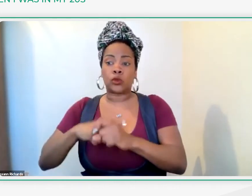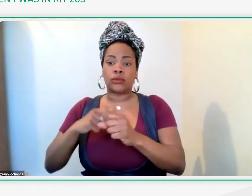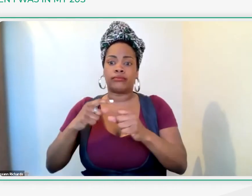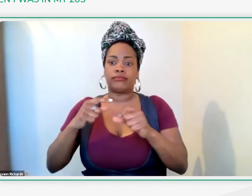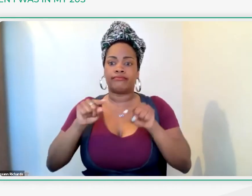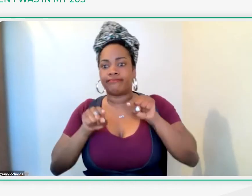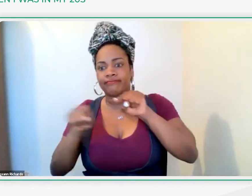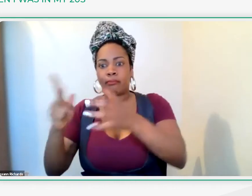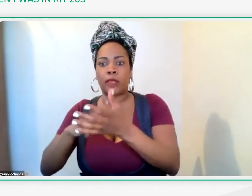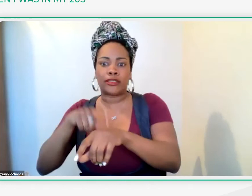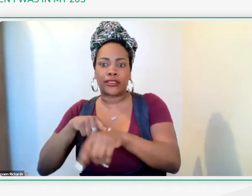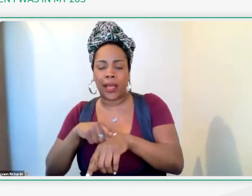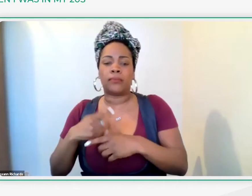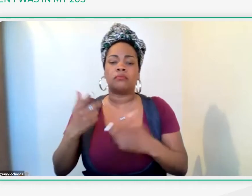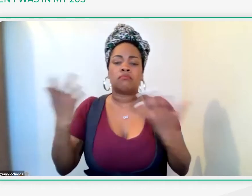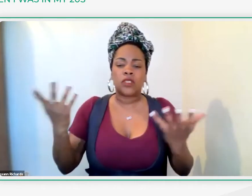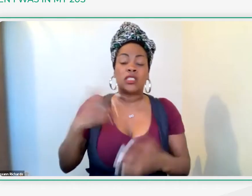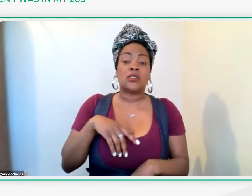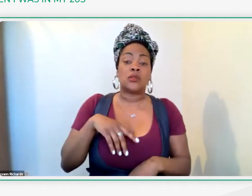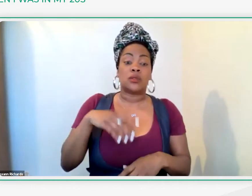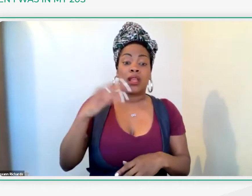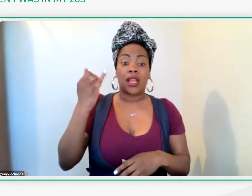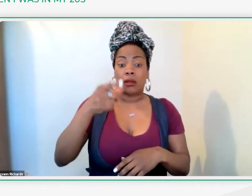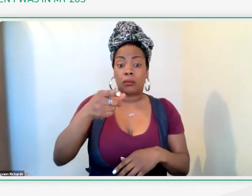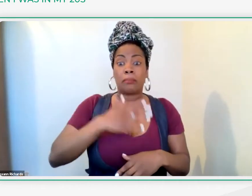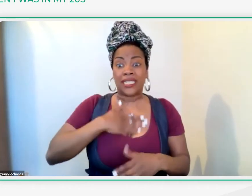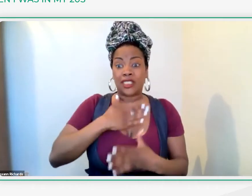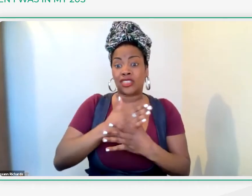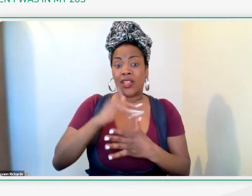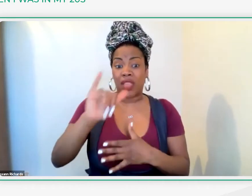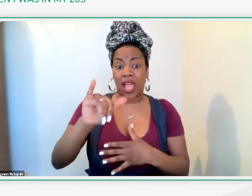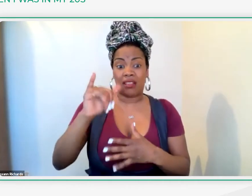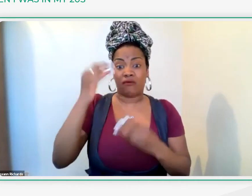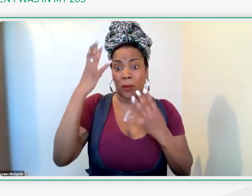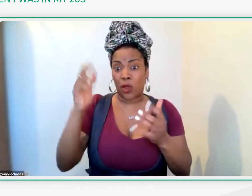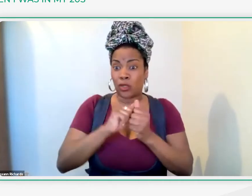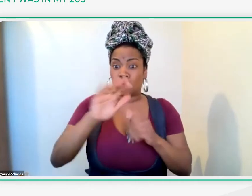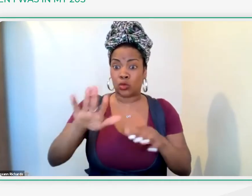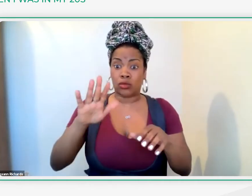It’s about the amount that you earn back and how long you stay with your job over time.